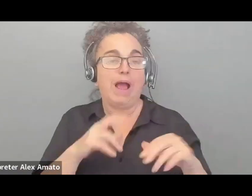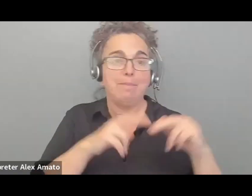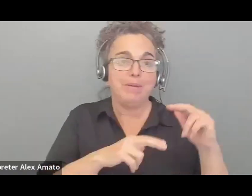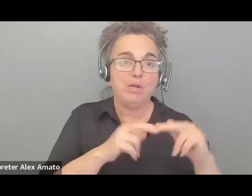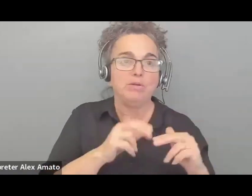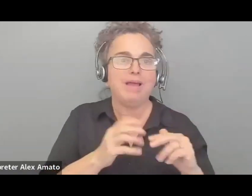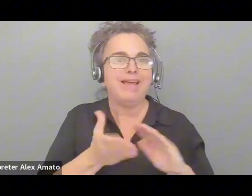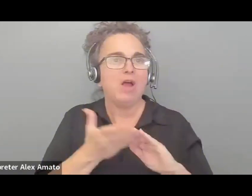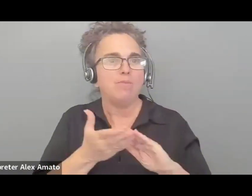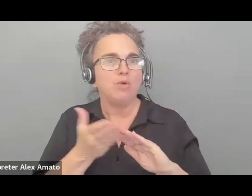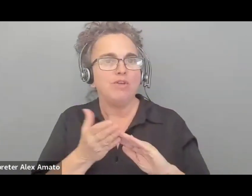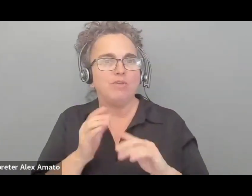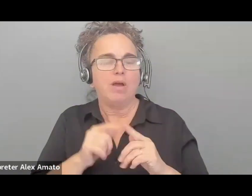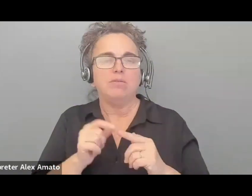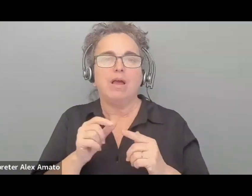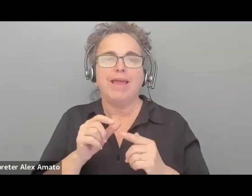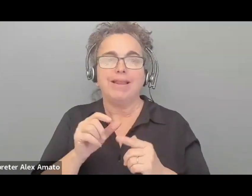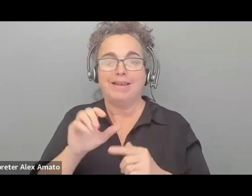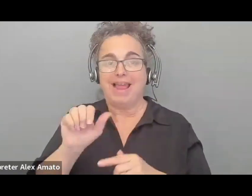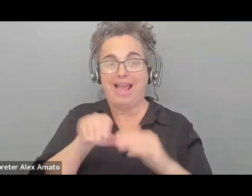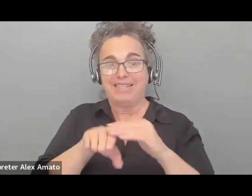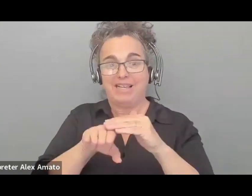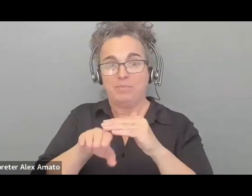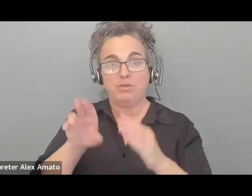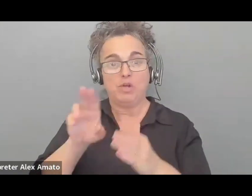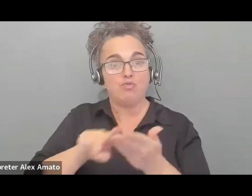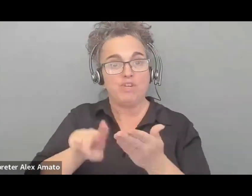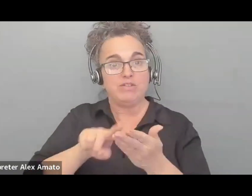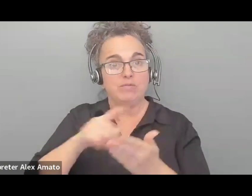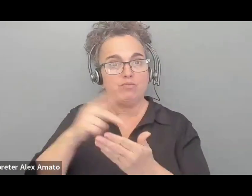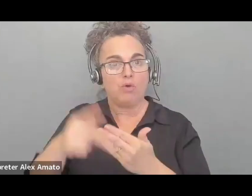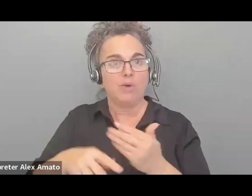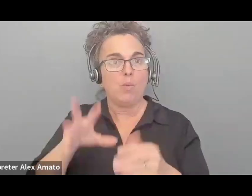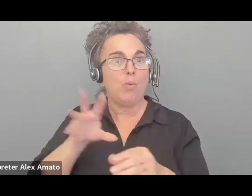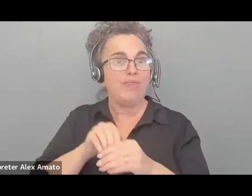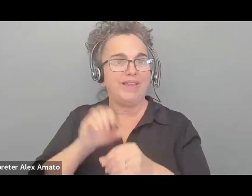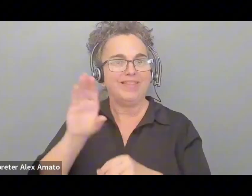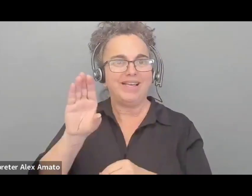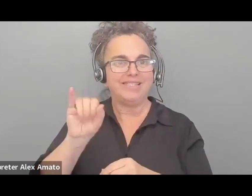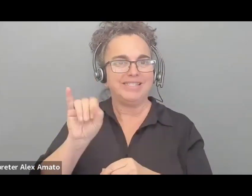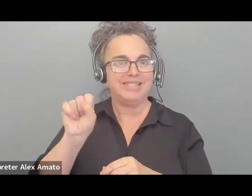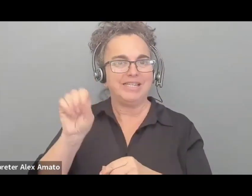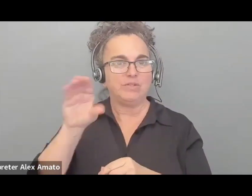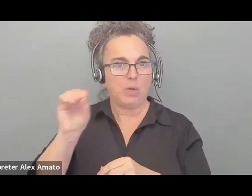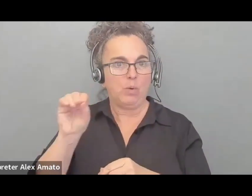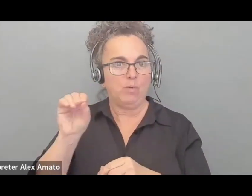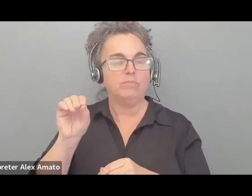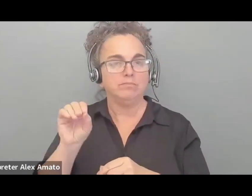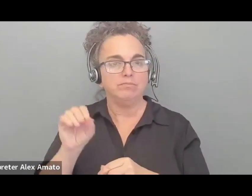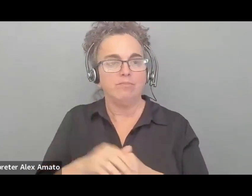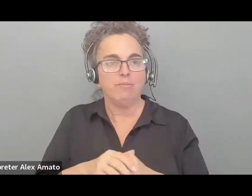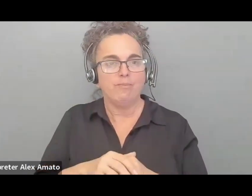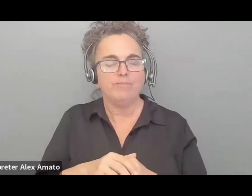research program within the Cisco security organization and that with the main intent of leveling up our customer facing teams